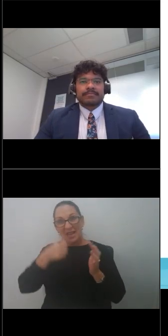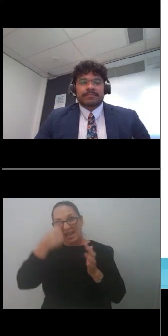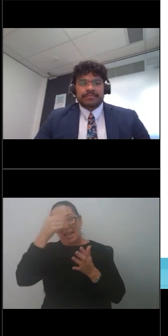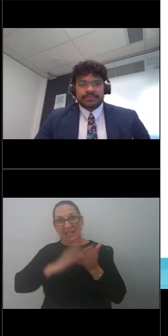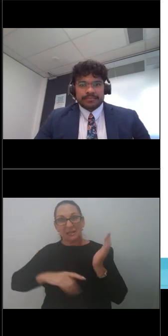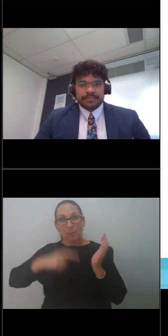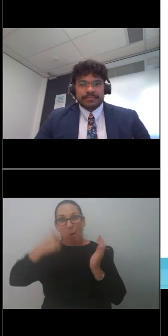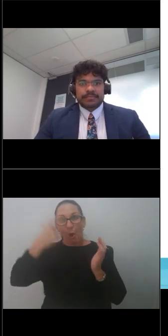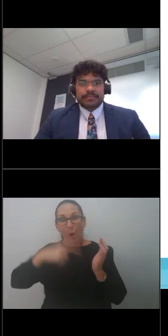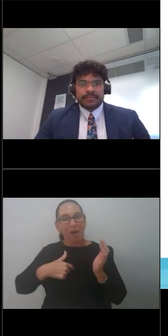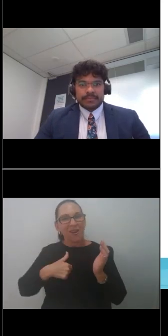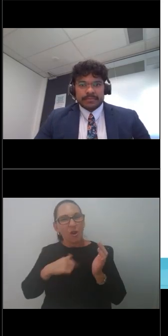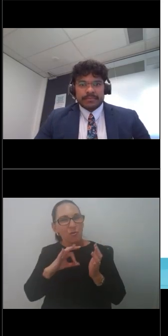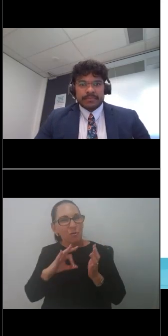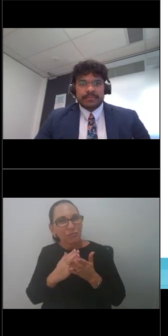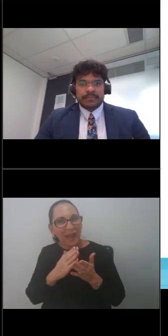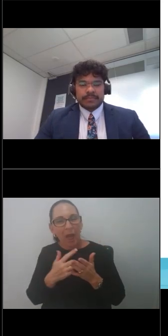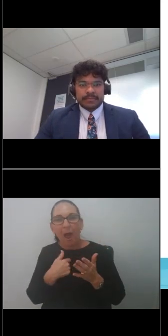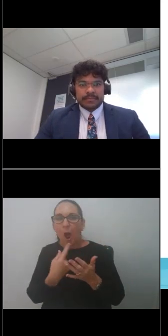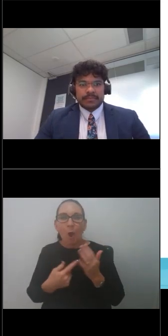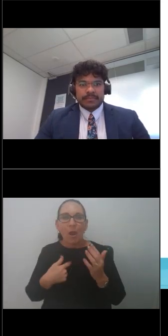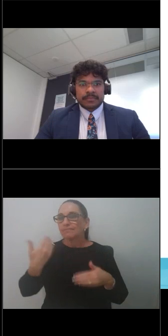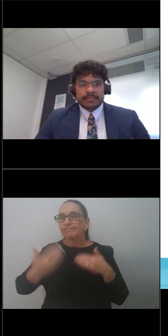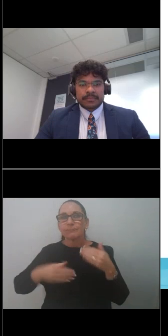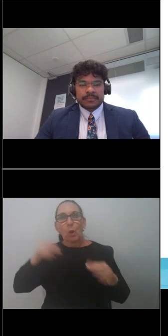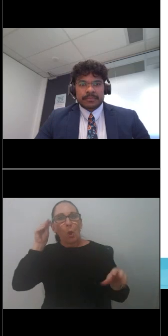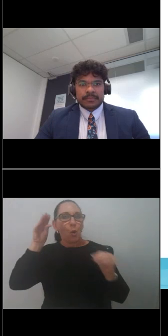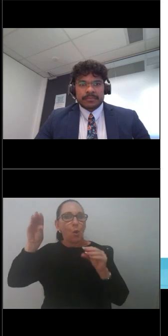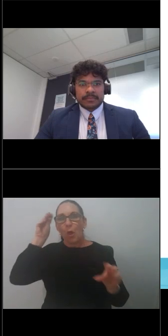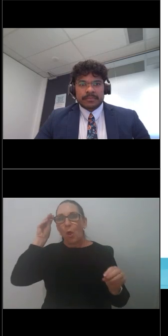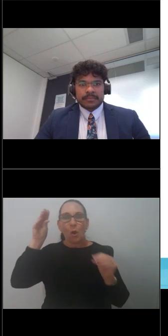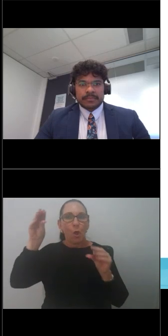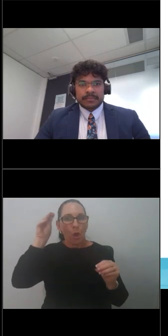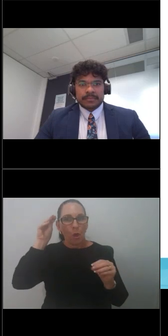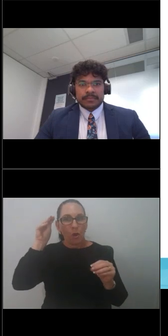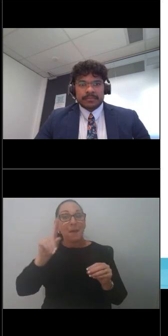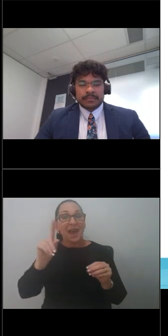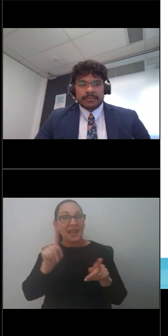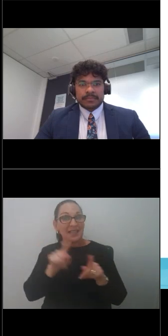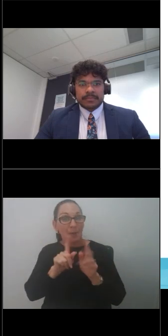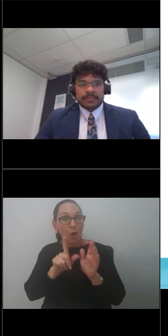do as part of Lessons Learned is when we're in consultation we we kept getting comments like